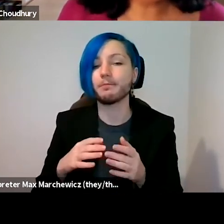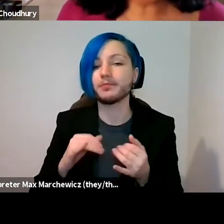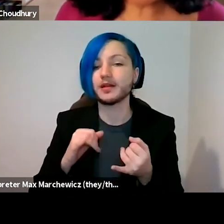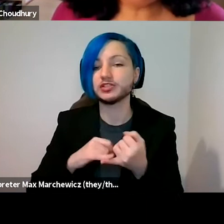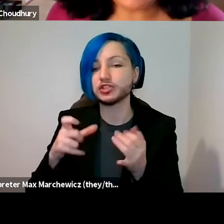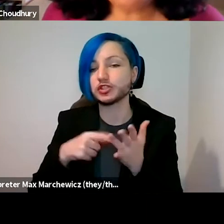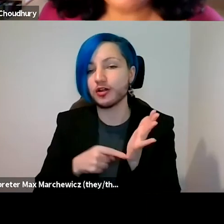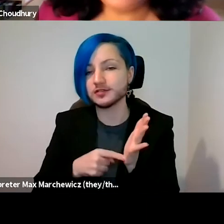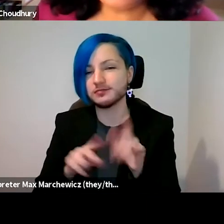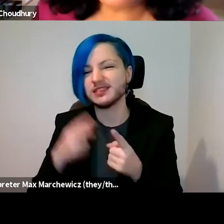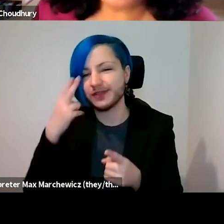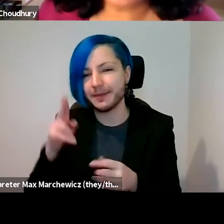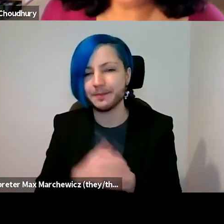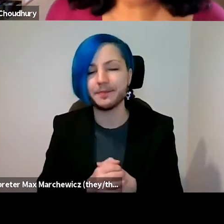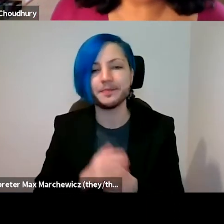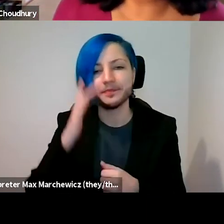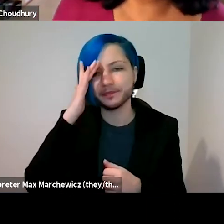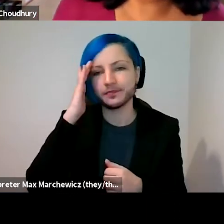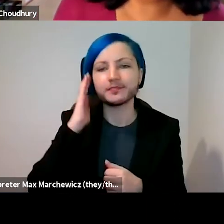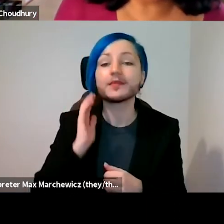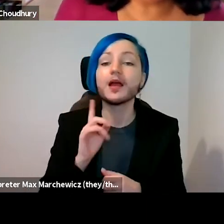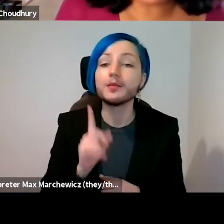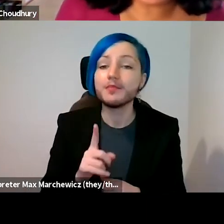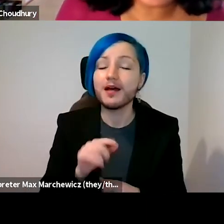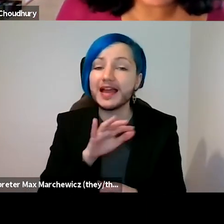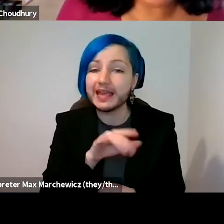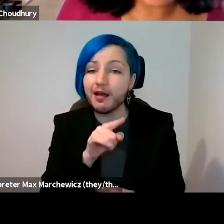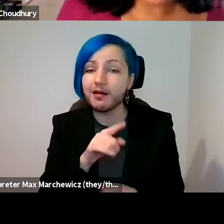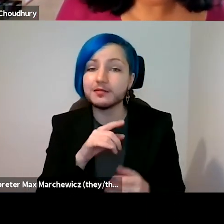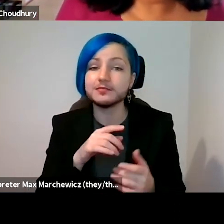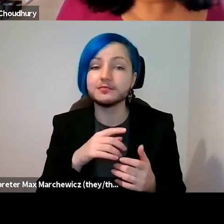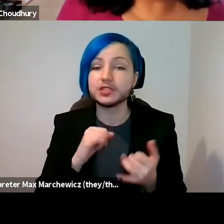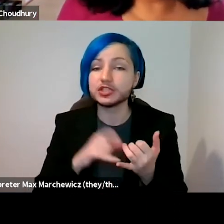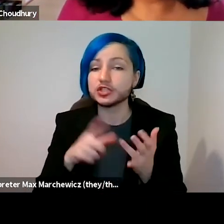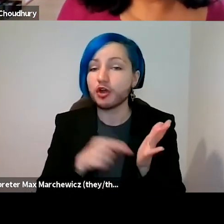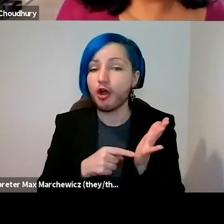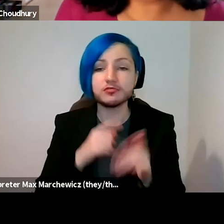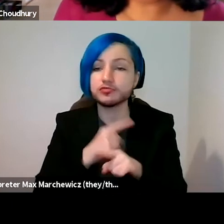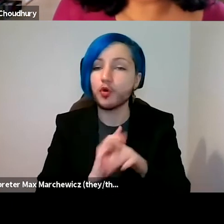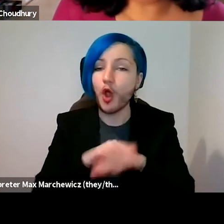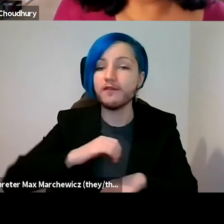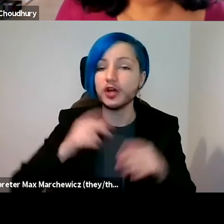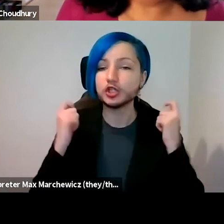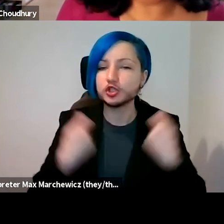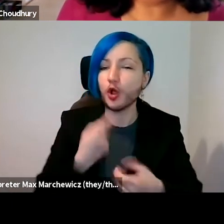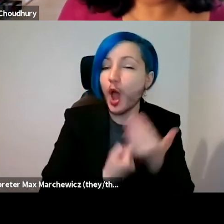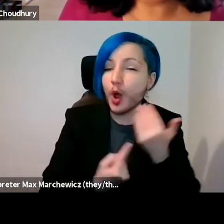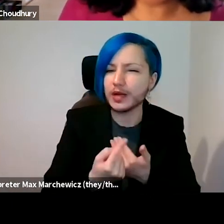but if you observe carefully, Scott isn't just talking about shawls here, is he? Although the analogy is in a sense local,